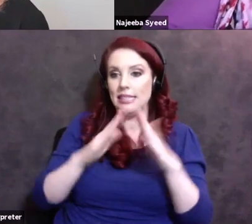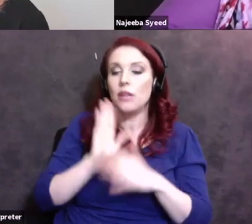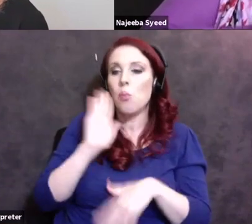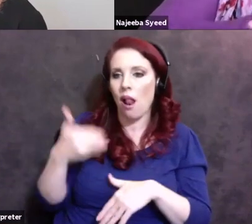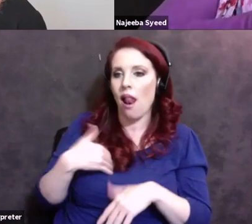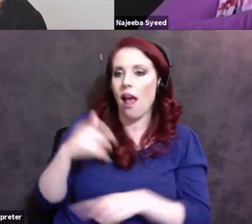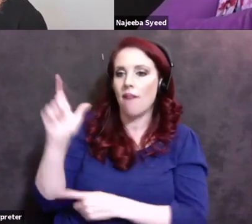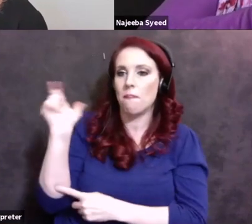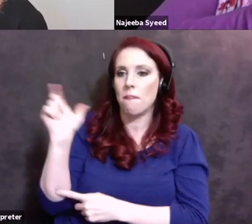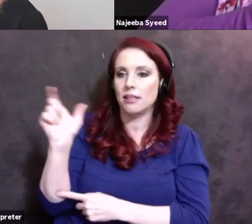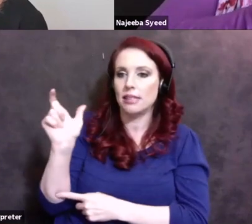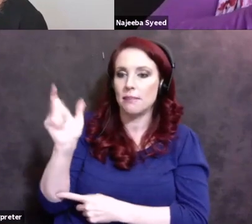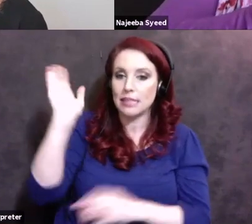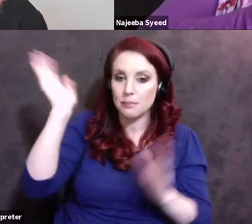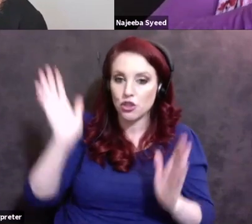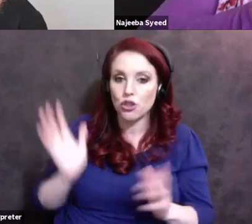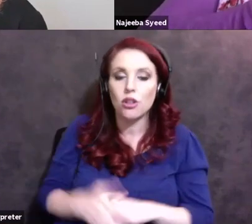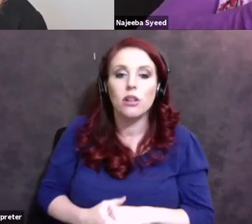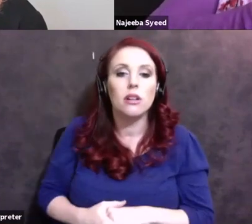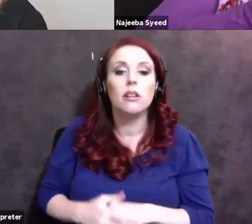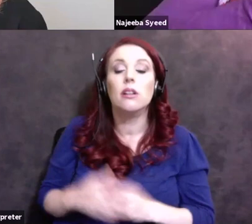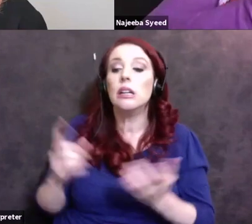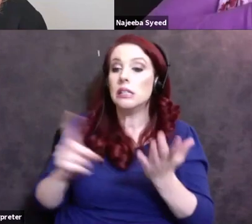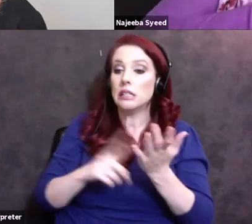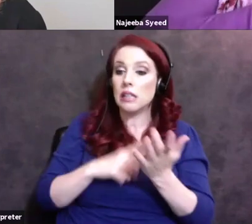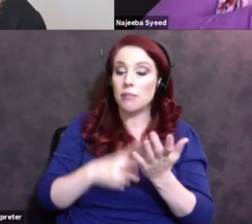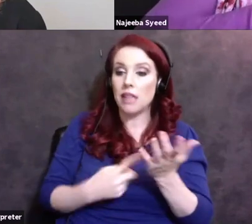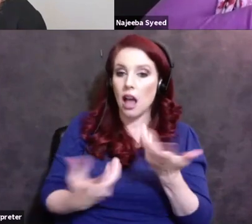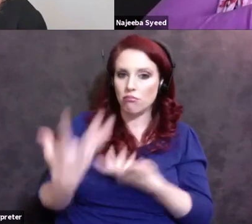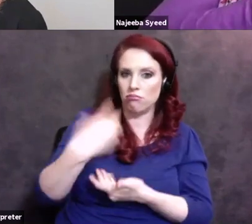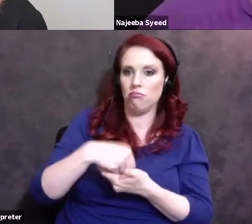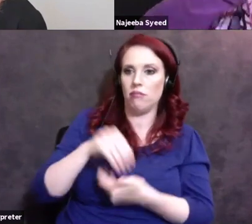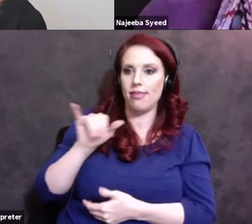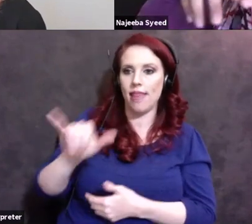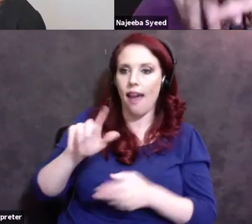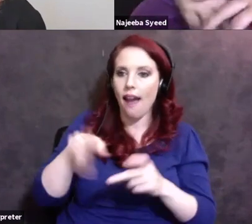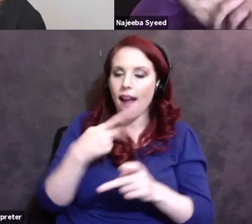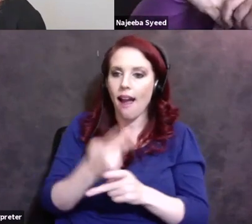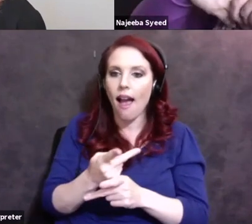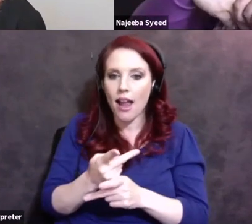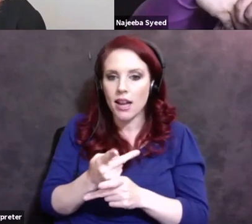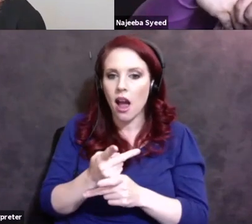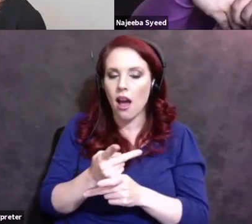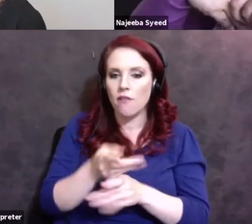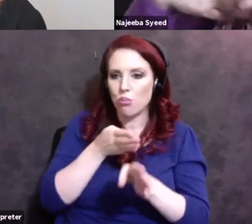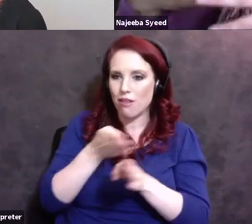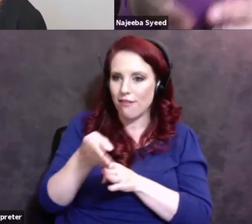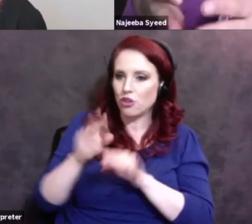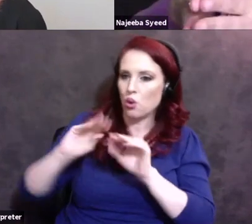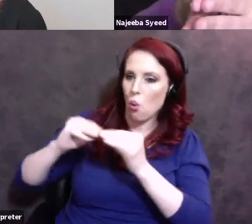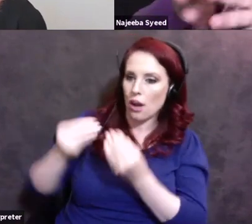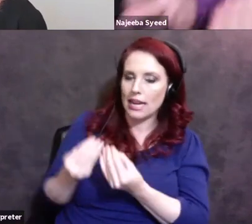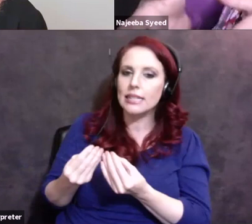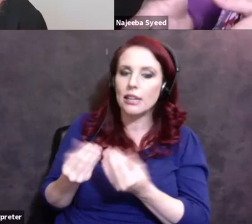Sometimes engaging that kind of professional organization, or as I mentioned an issue specific